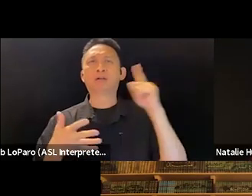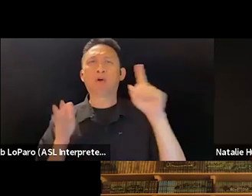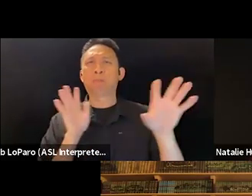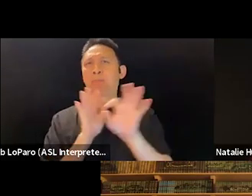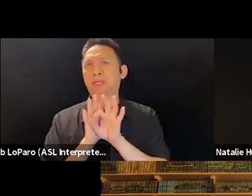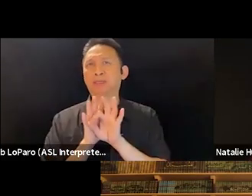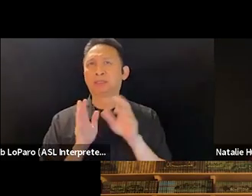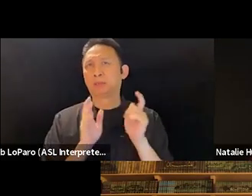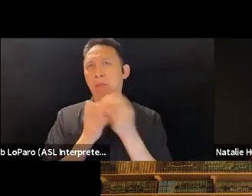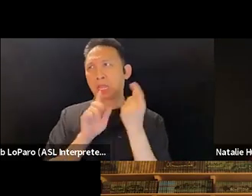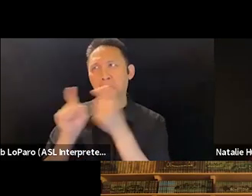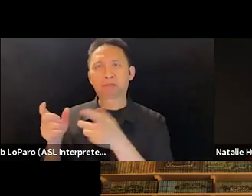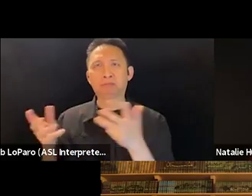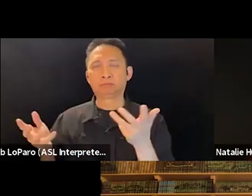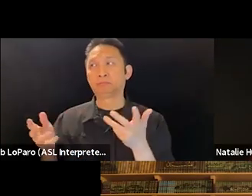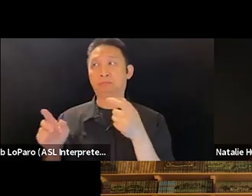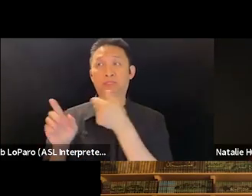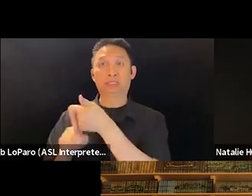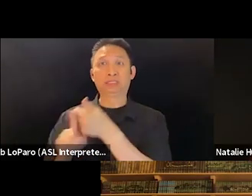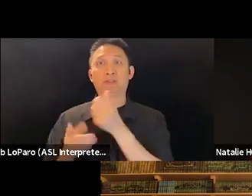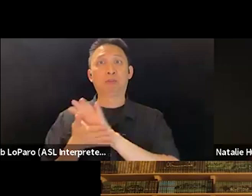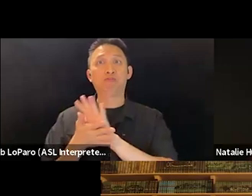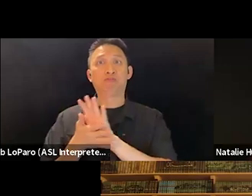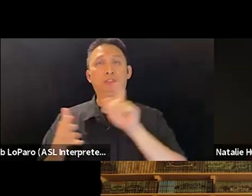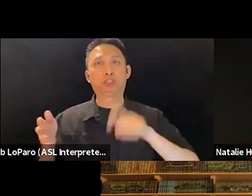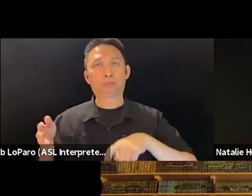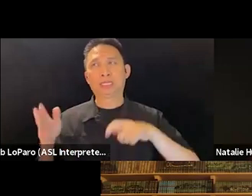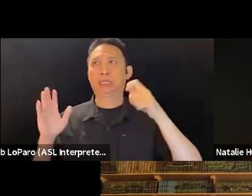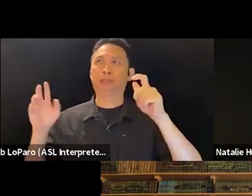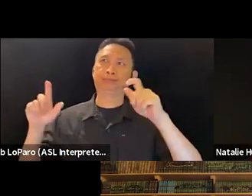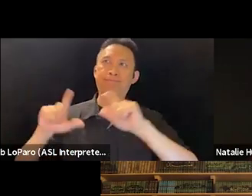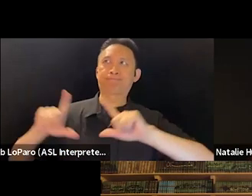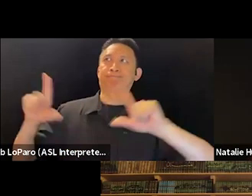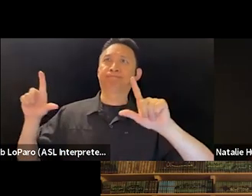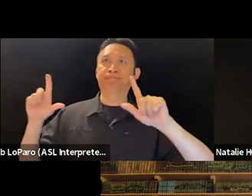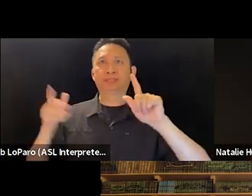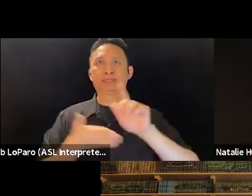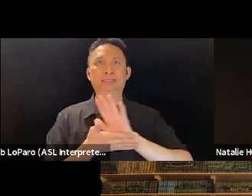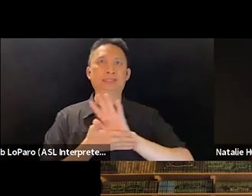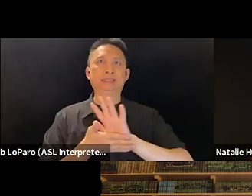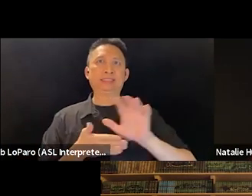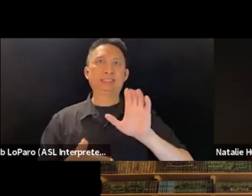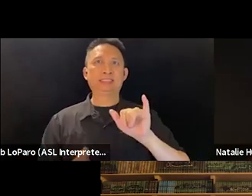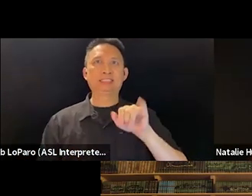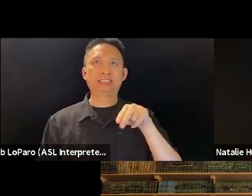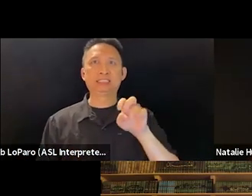and what do we mean when we say a cinematic documentary? Or do you still have your broadcast hat on